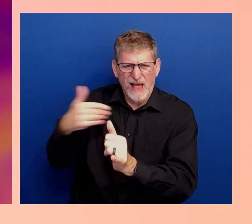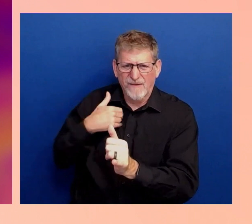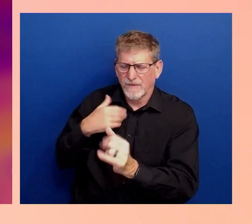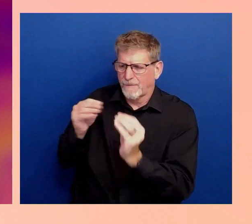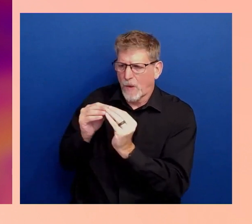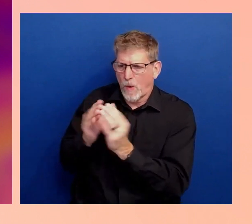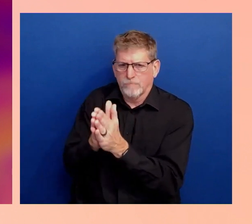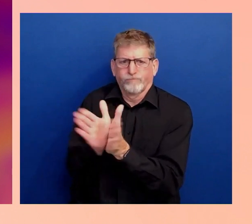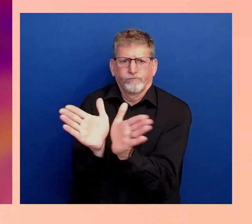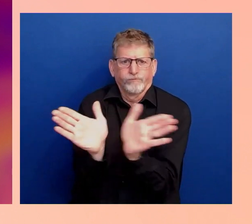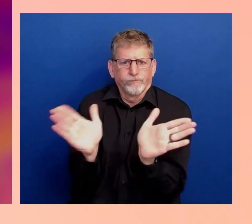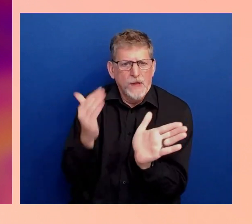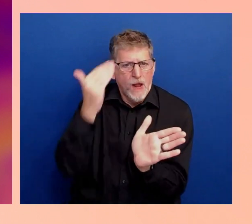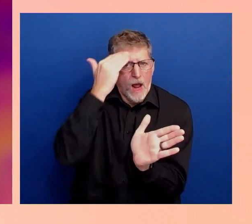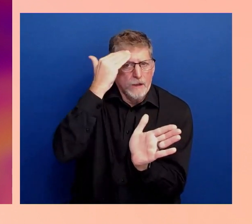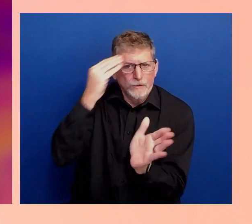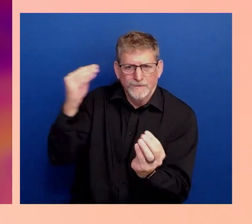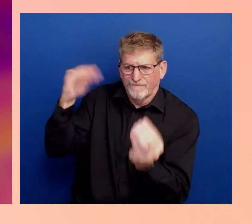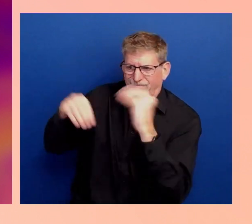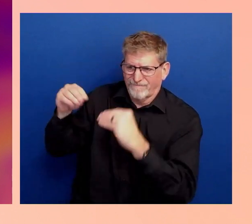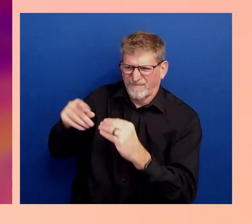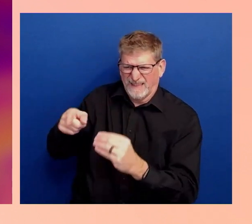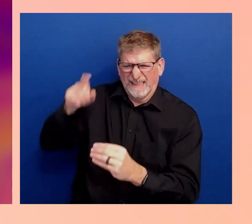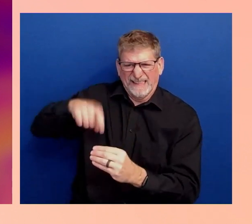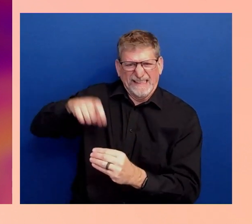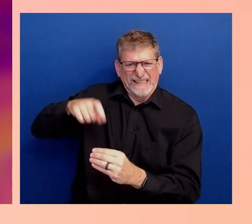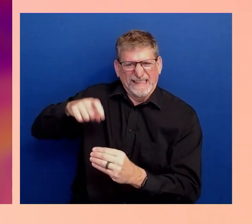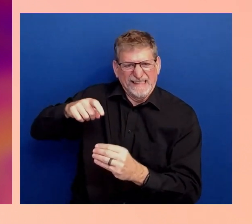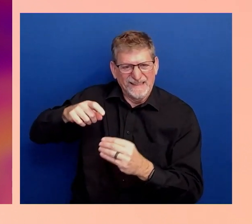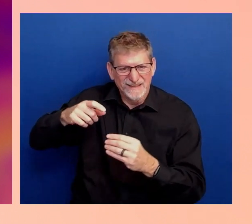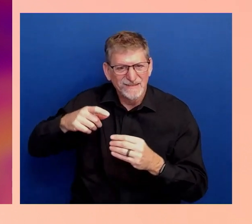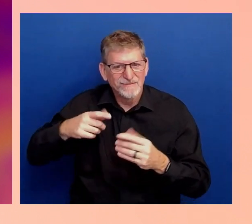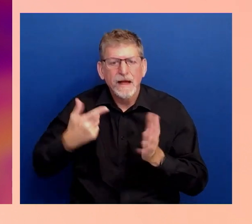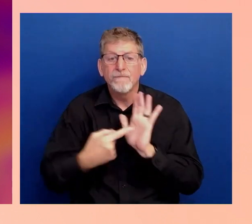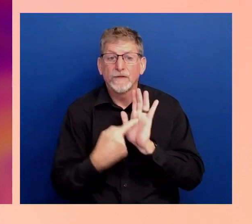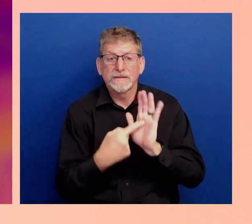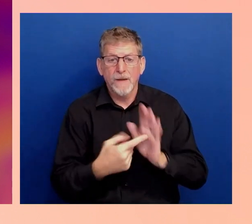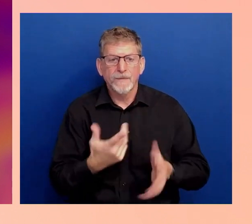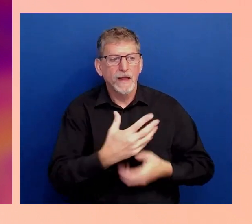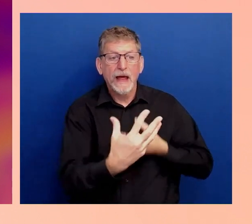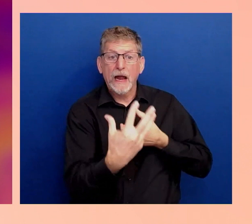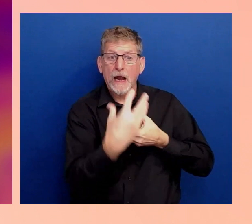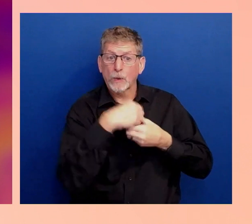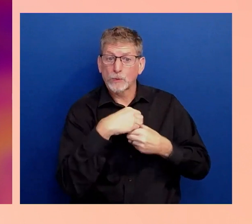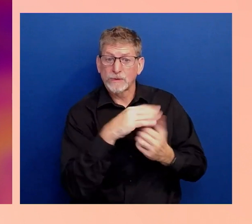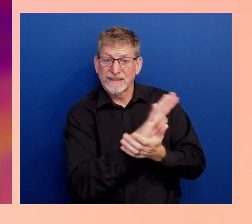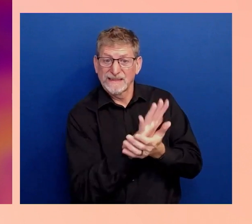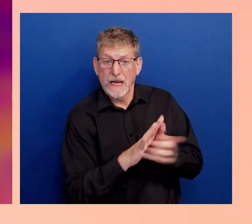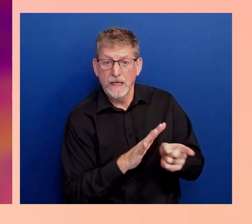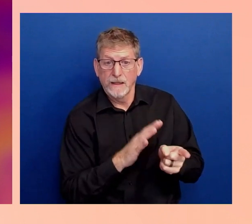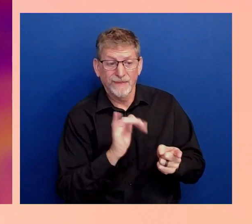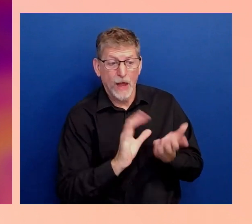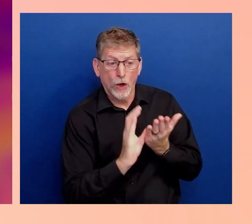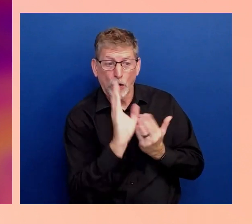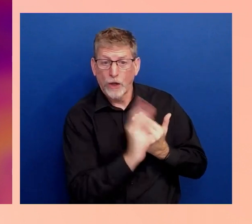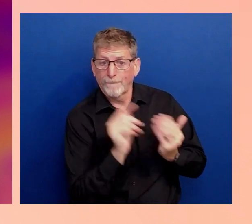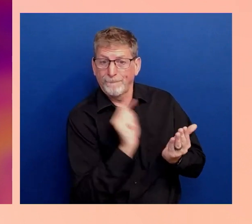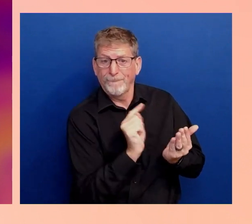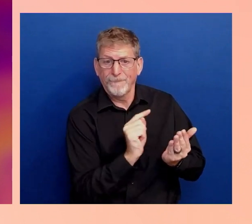For example, in our inclusive design curriculum, one of the things we do is we not only immerse our students in our clinic,